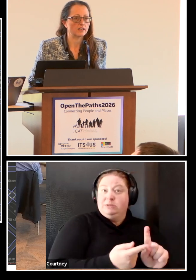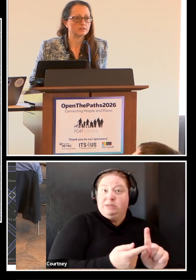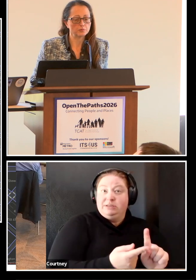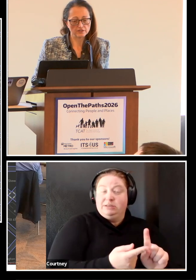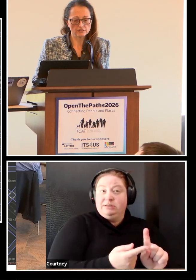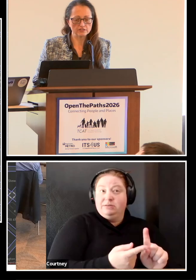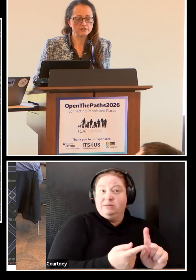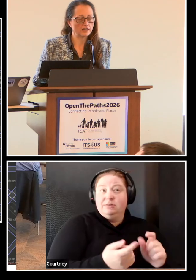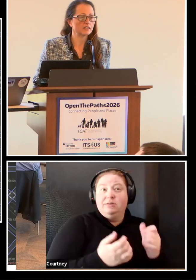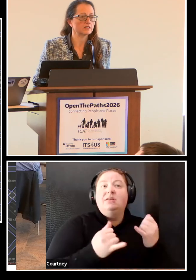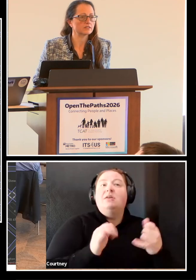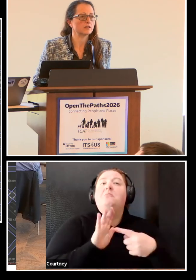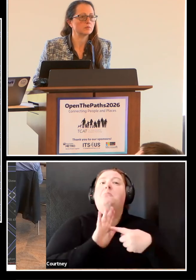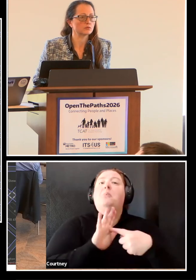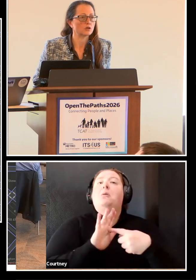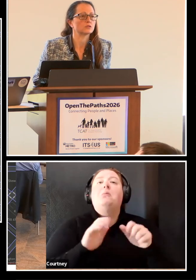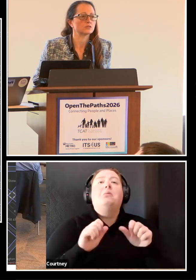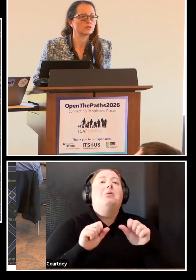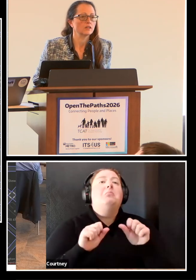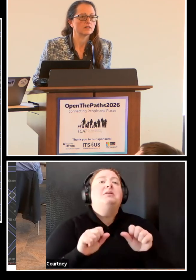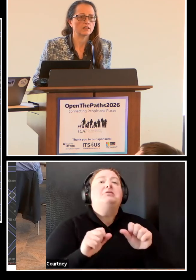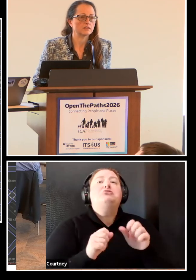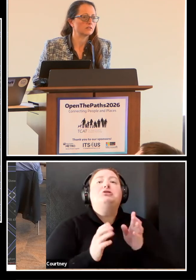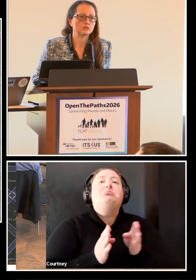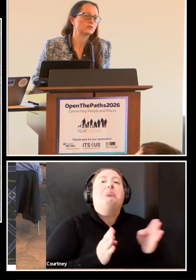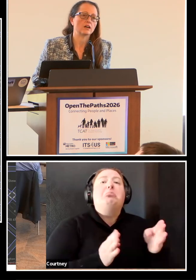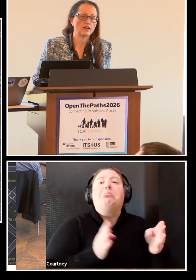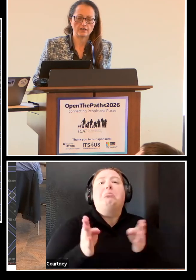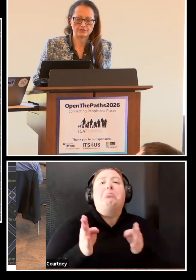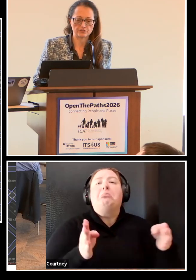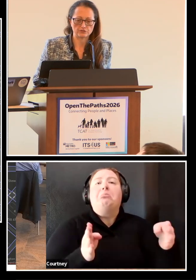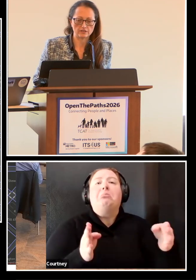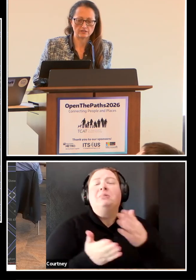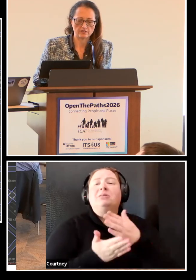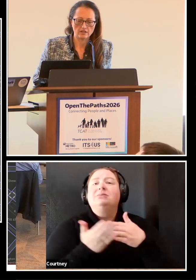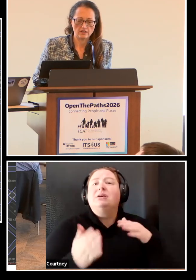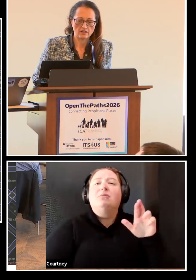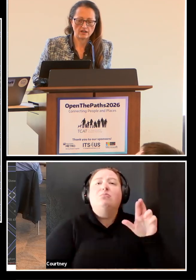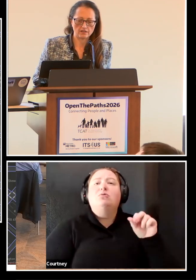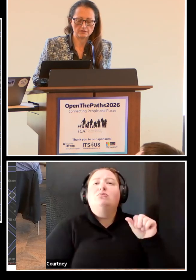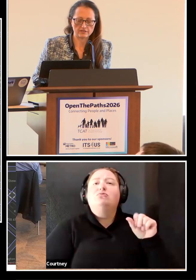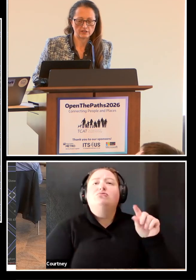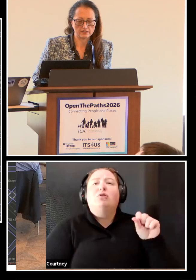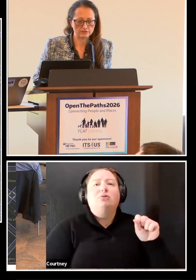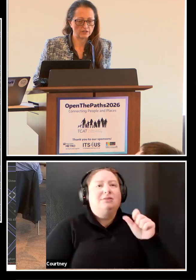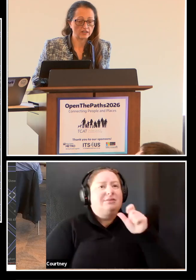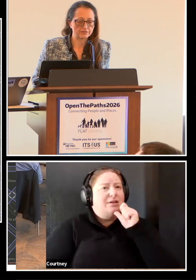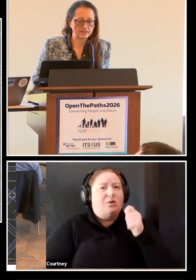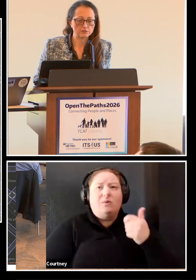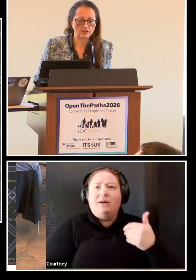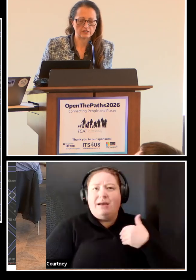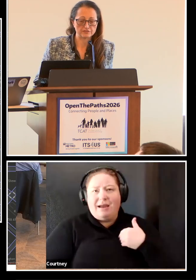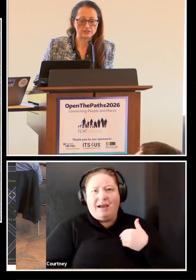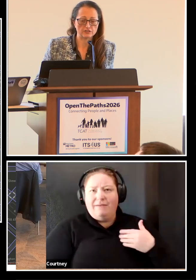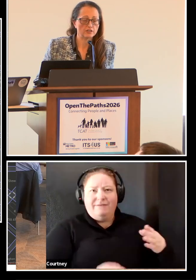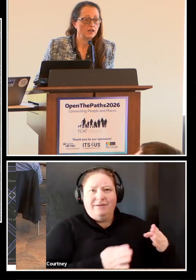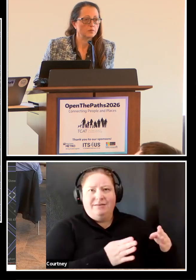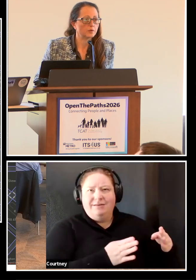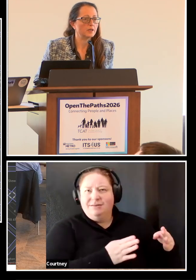as potentially taking some roads that do not have streets uh sorry do not have sidewalk coverage but